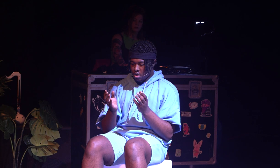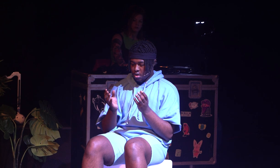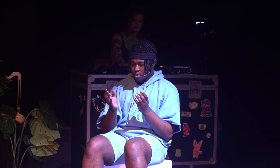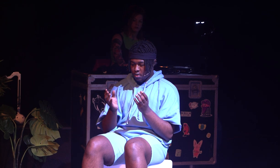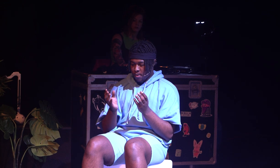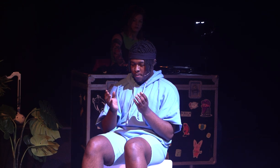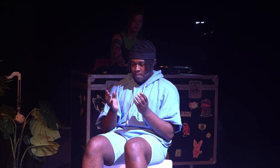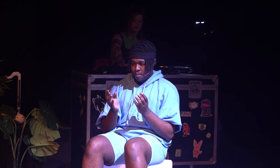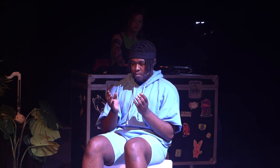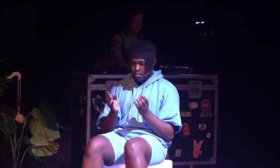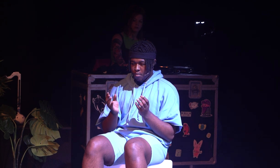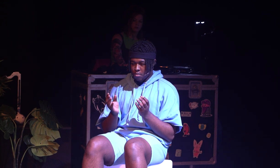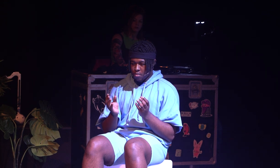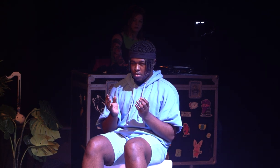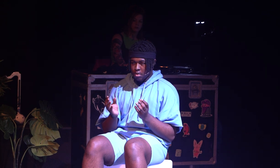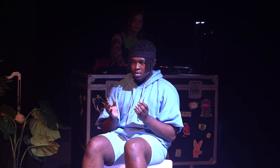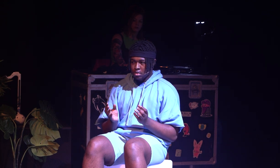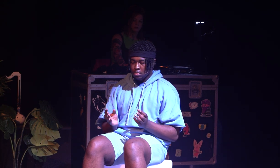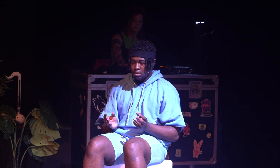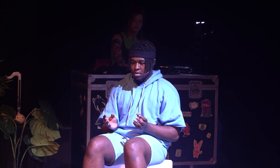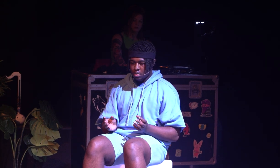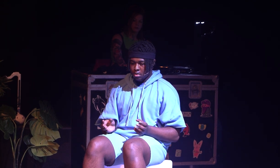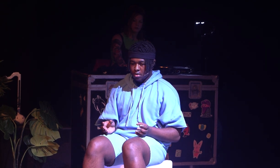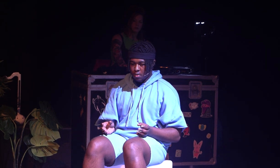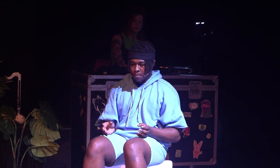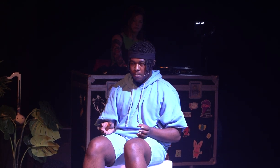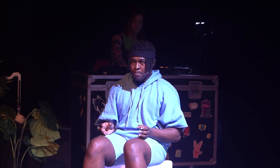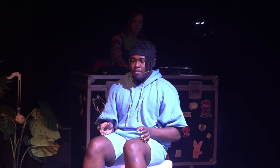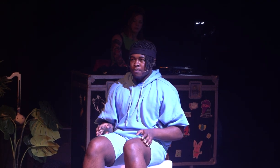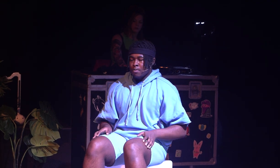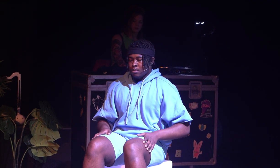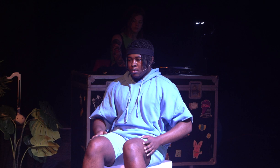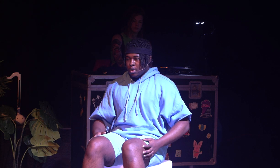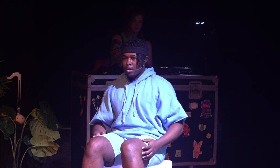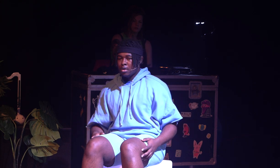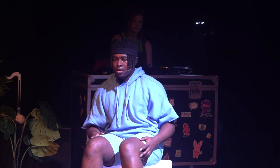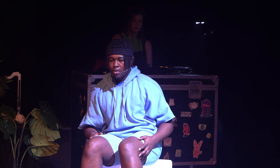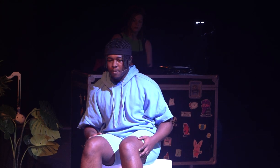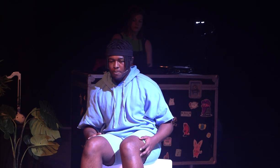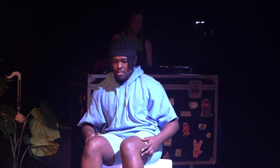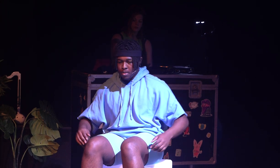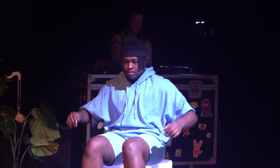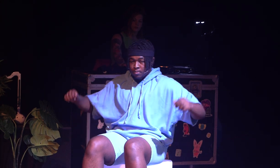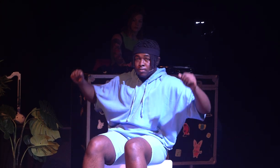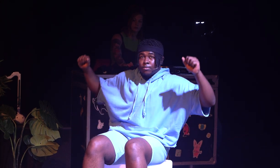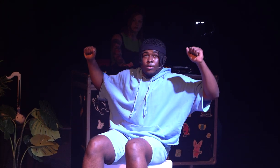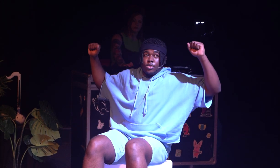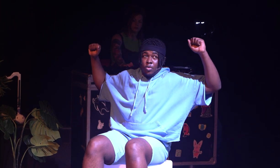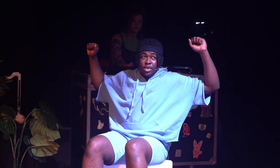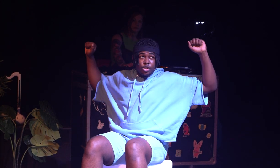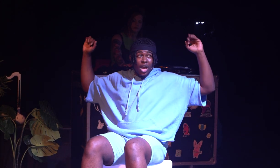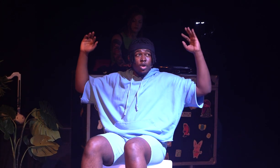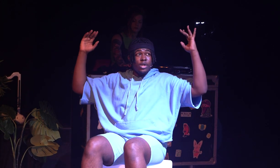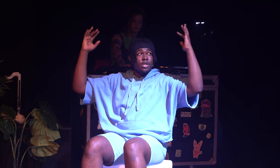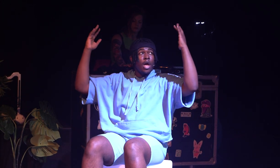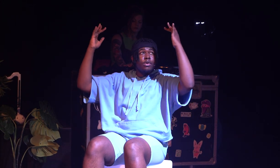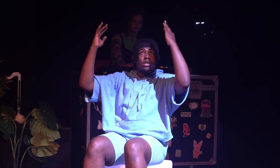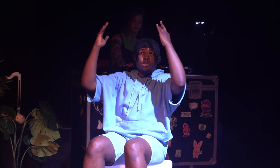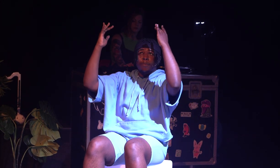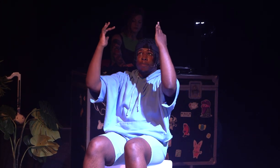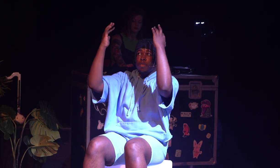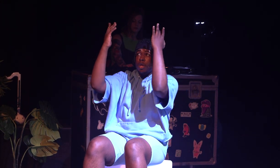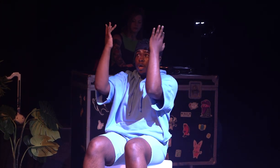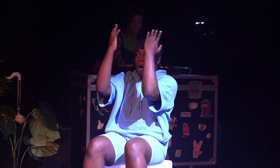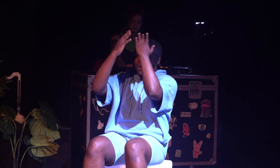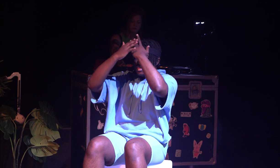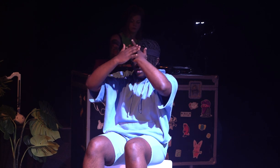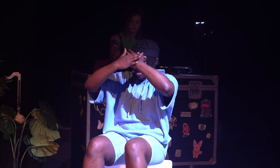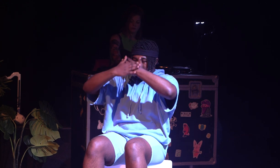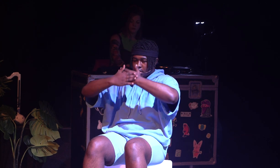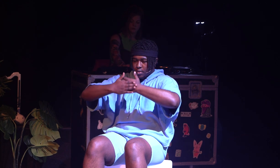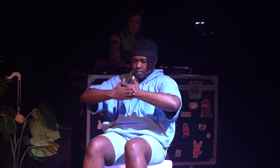So when the shadowy scaries come in the night,